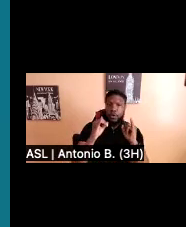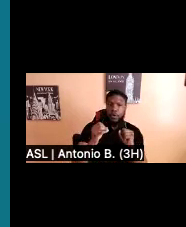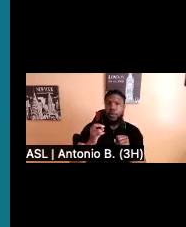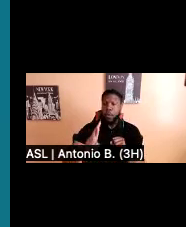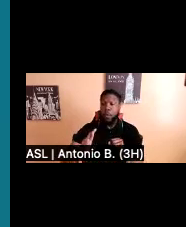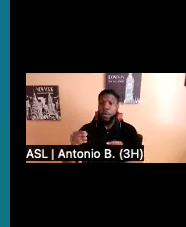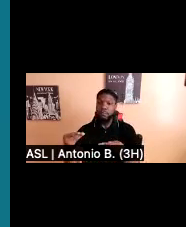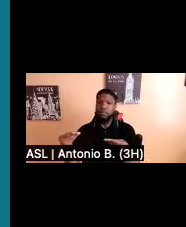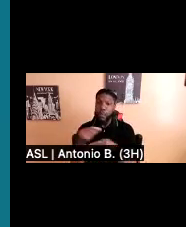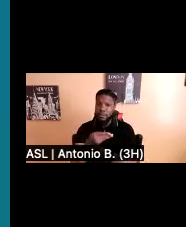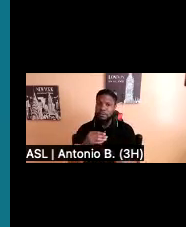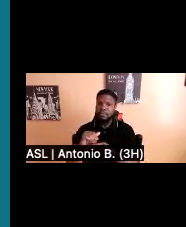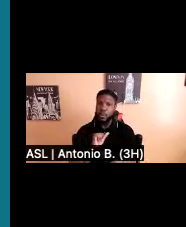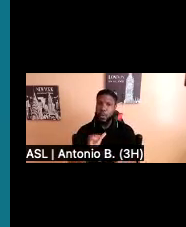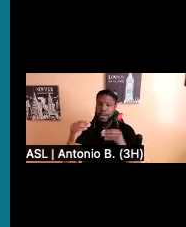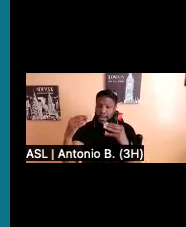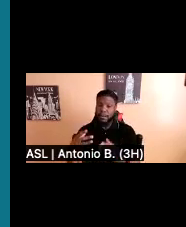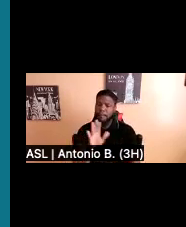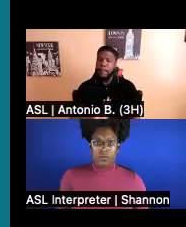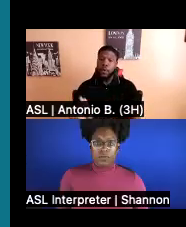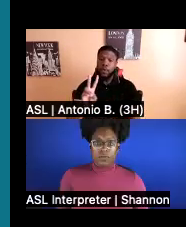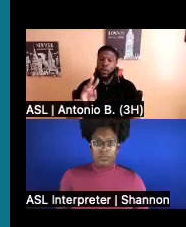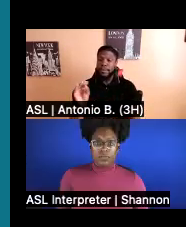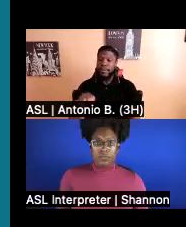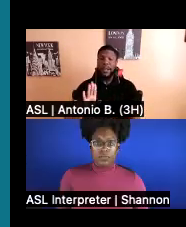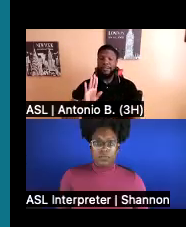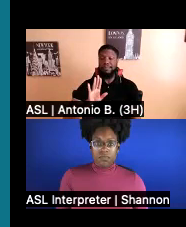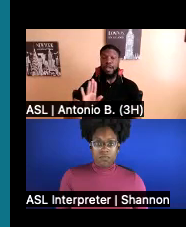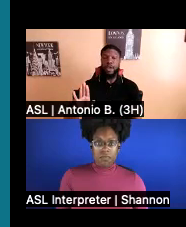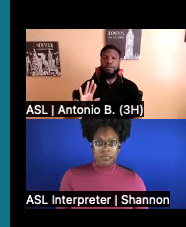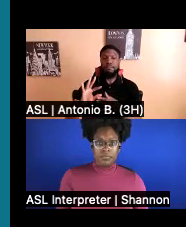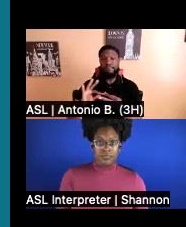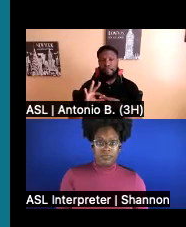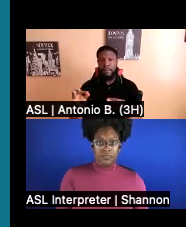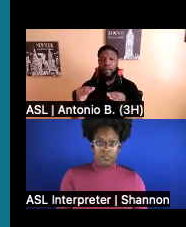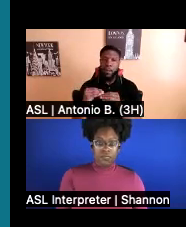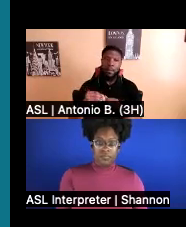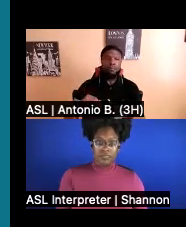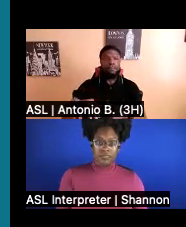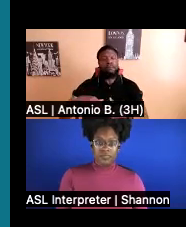only around 2% of their comments were disarming or session setting prospectively.